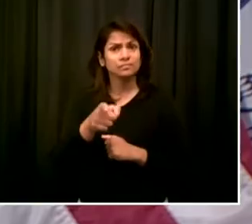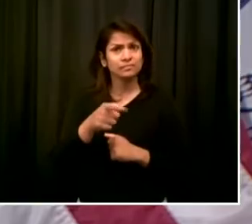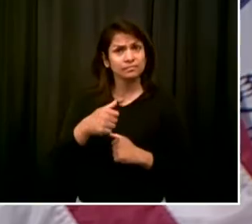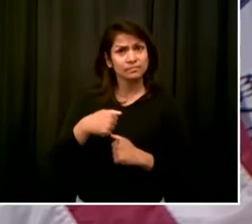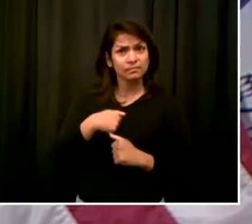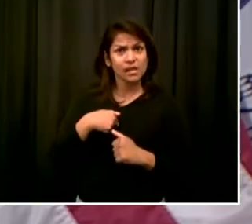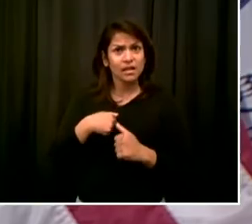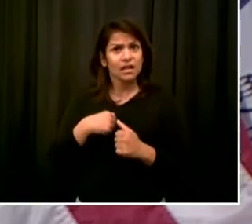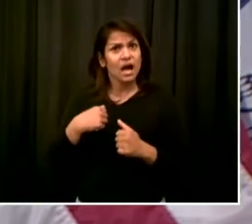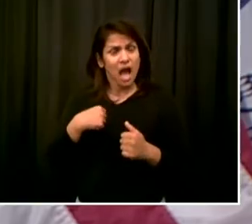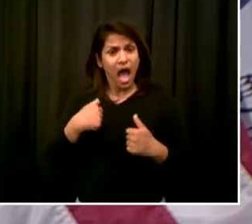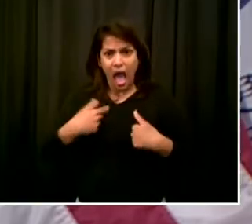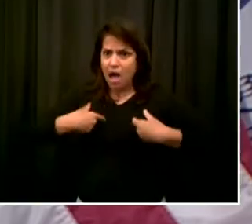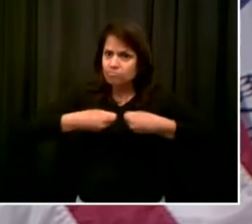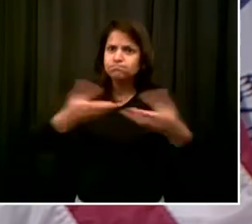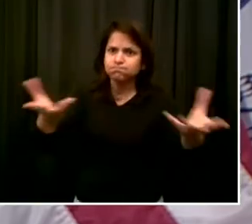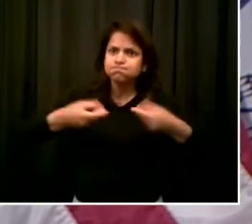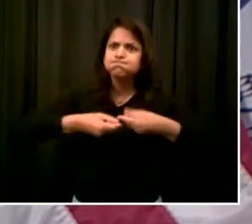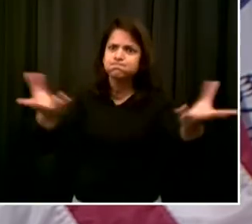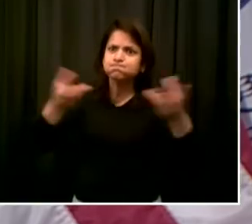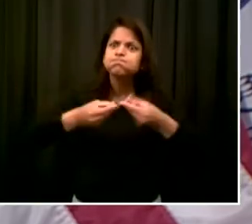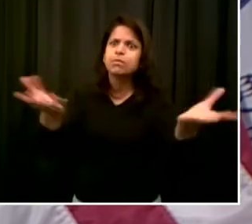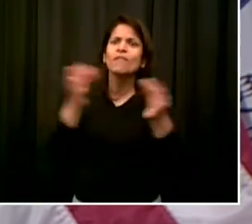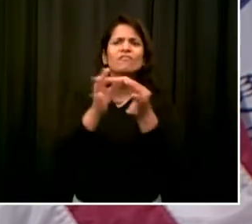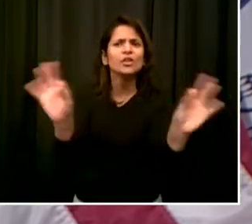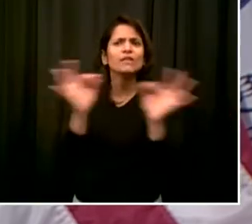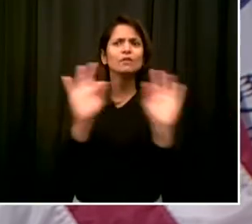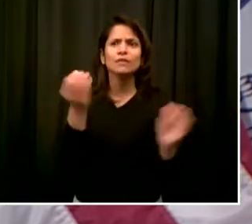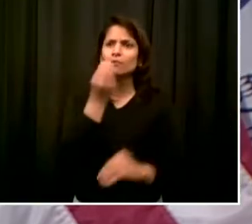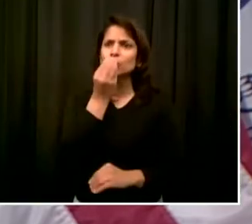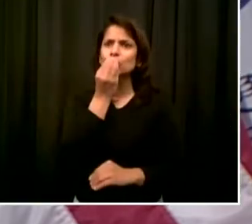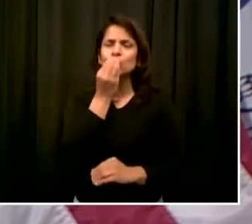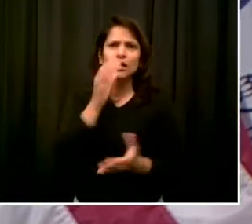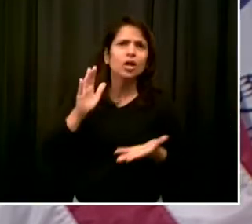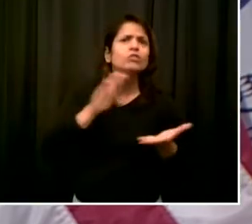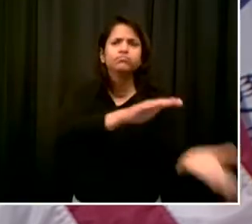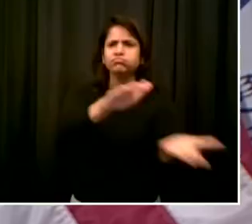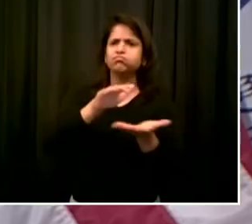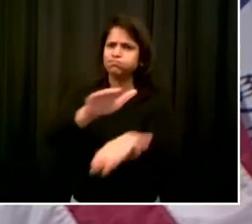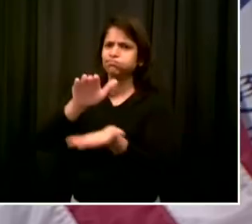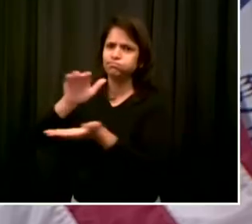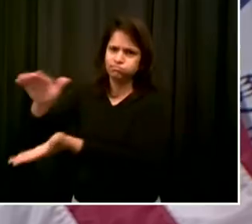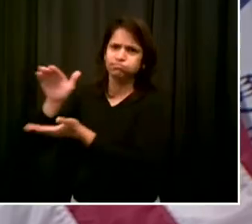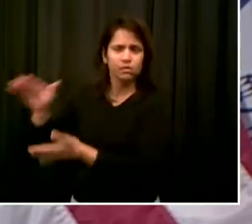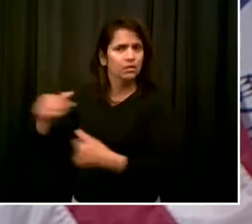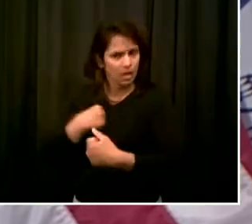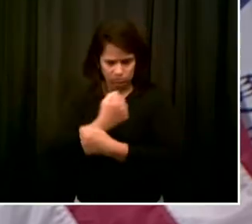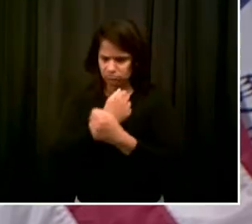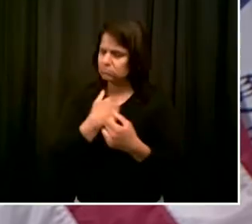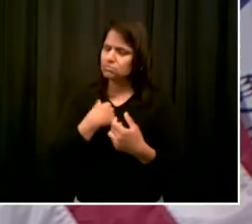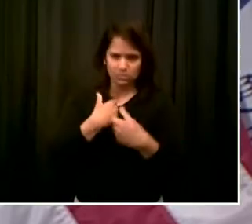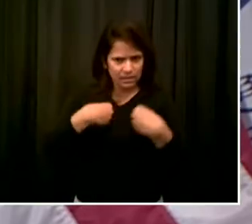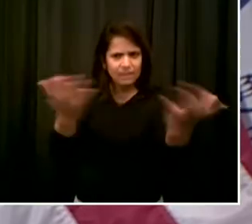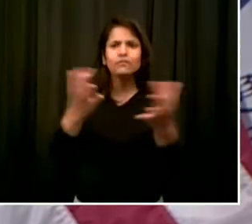WITH ANYTHING THAT THEY NEED,